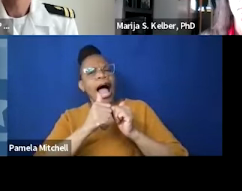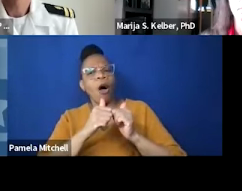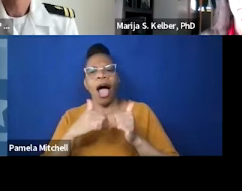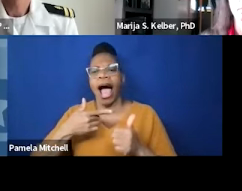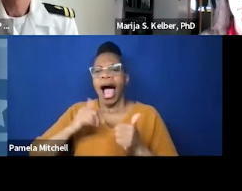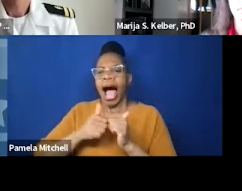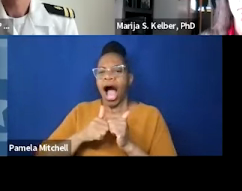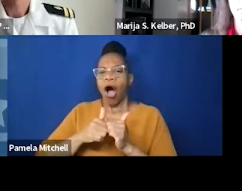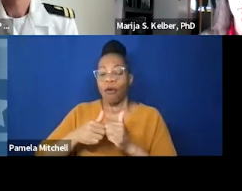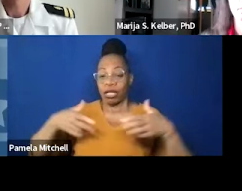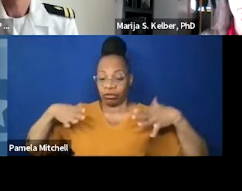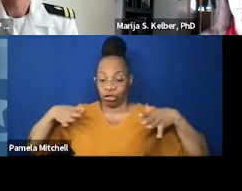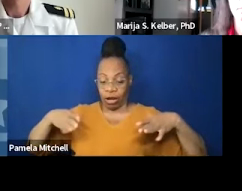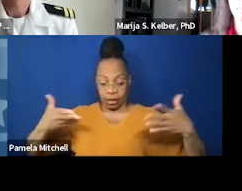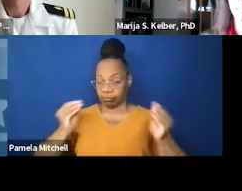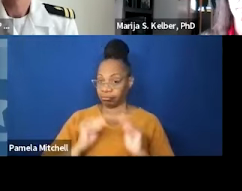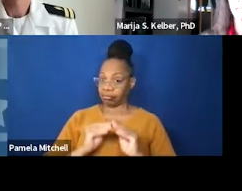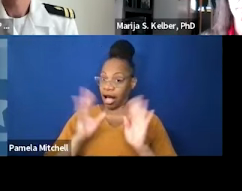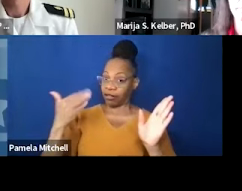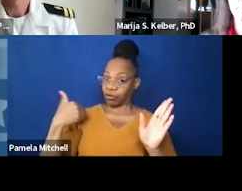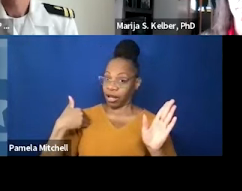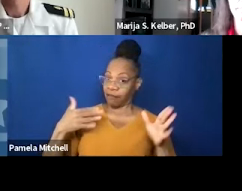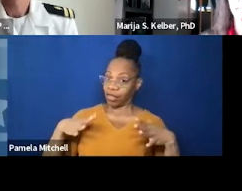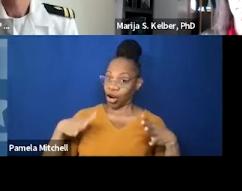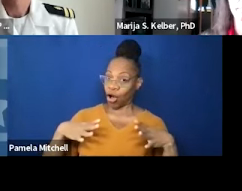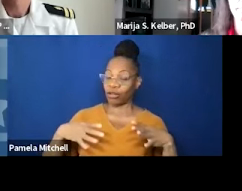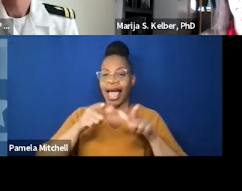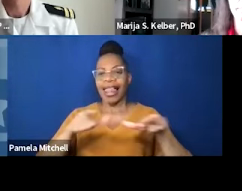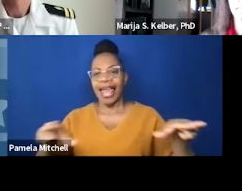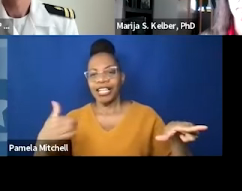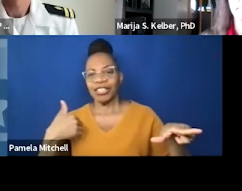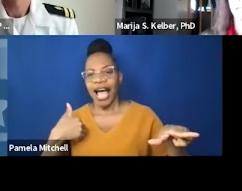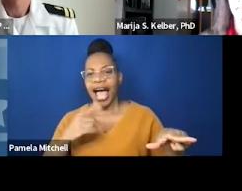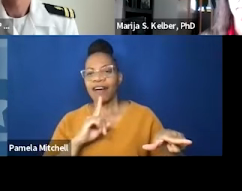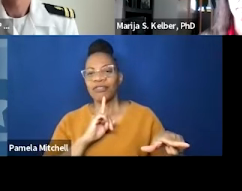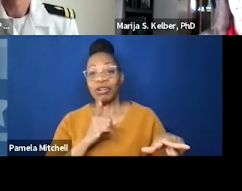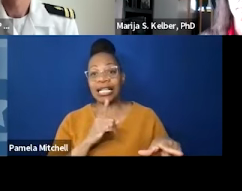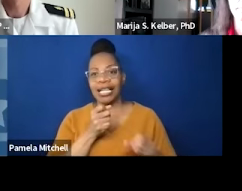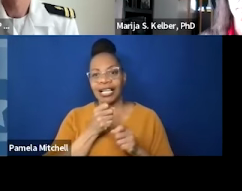obviously when we were in the military. We have our own language. I speak both expletive and acronym fluently.